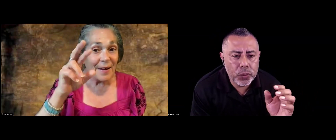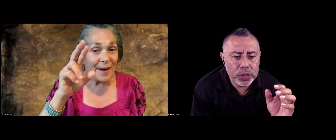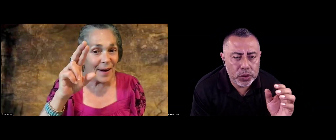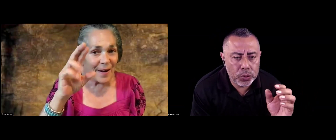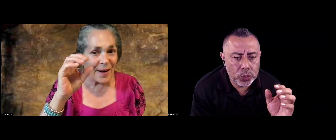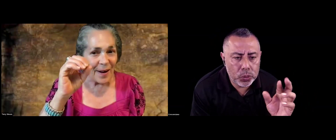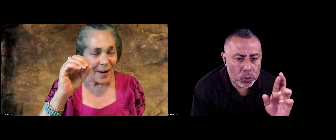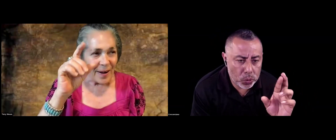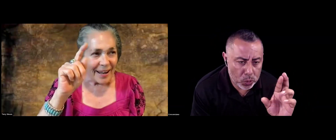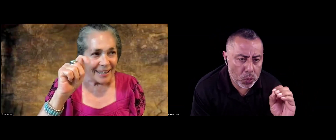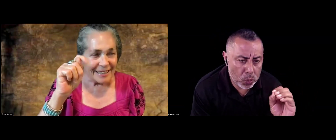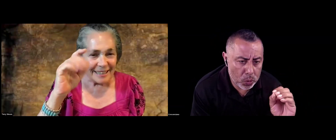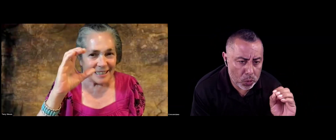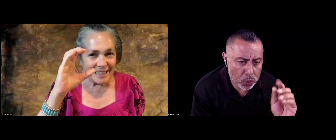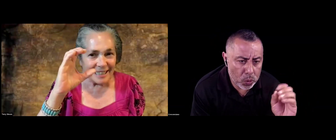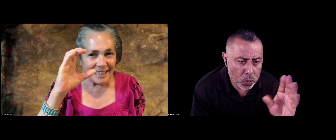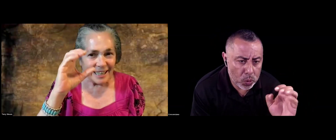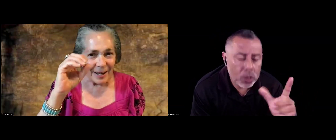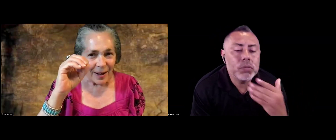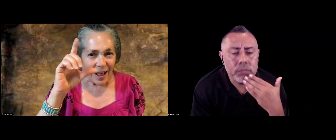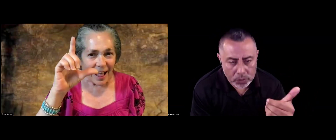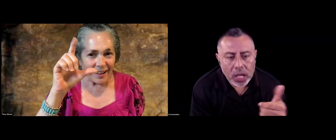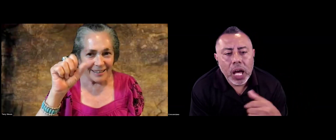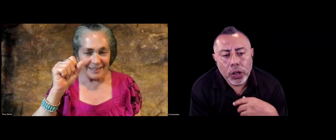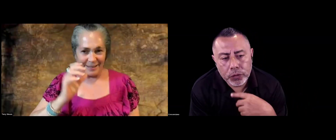And I wanna share with you.